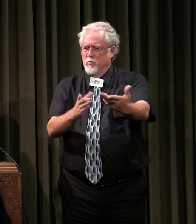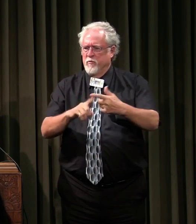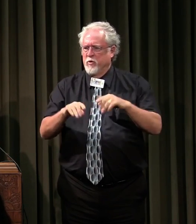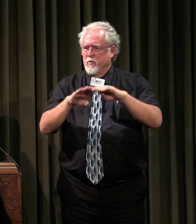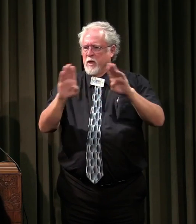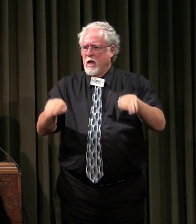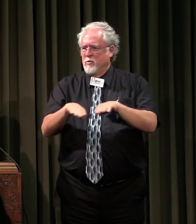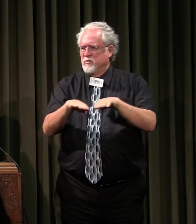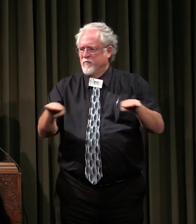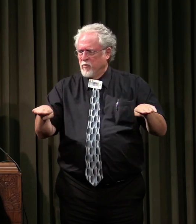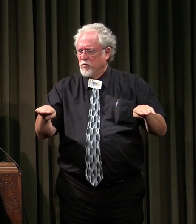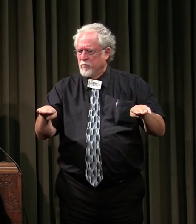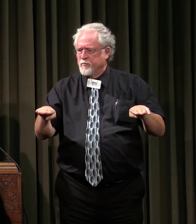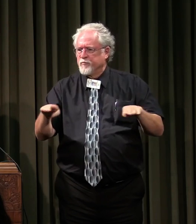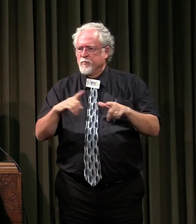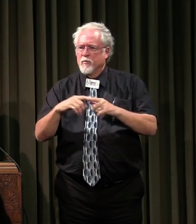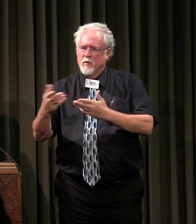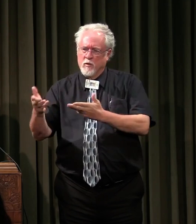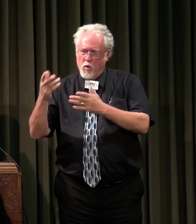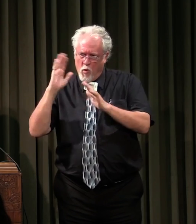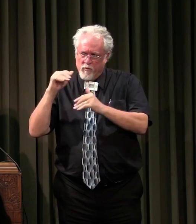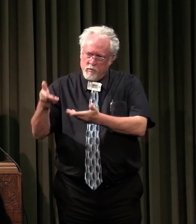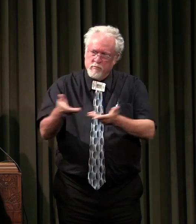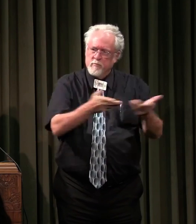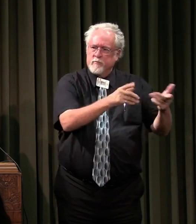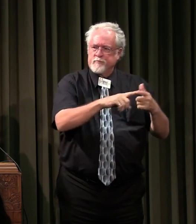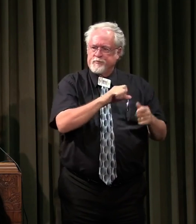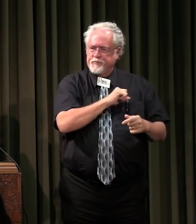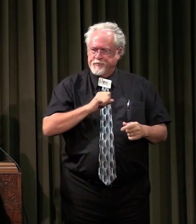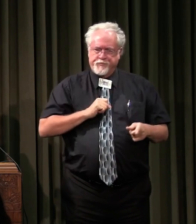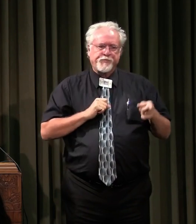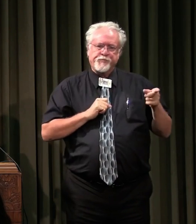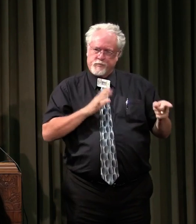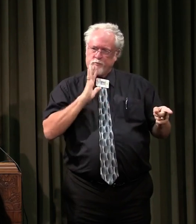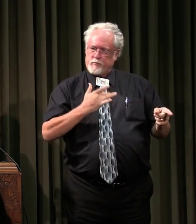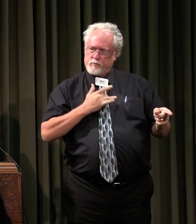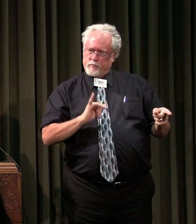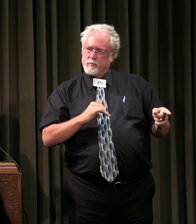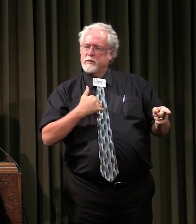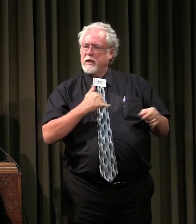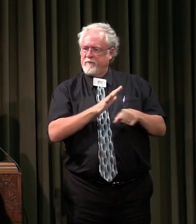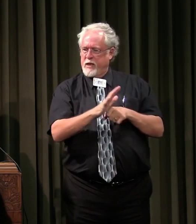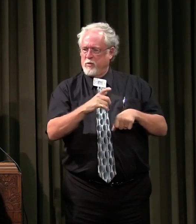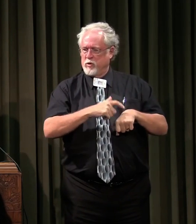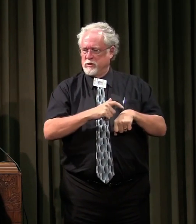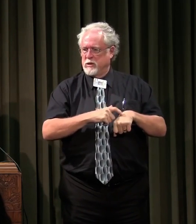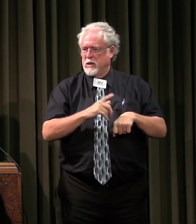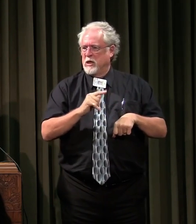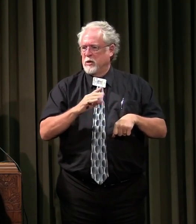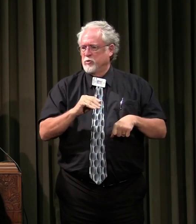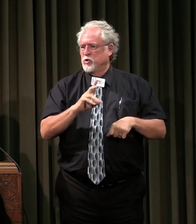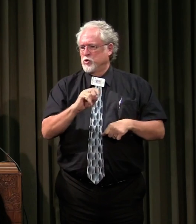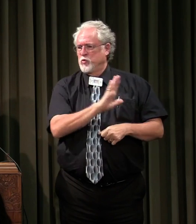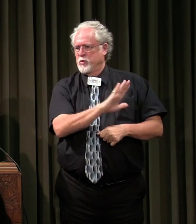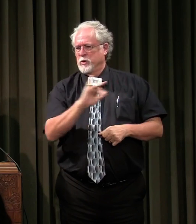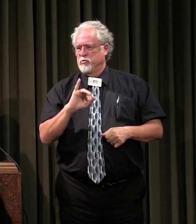hopefully on the way to the senate soon the Senate will feel like they've got adequate time to do their job